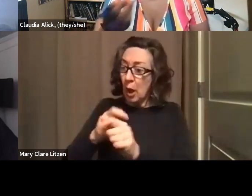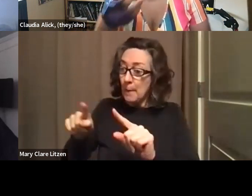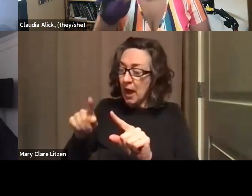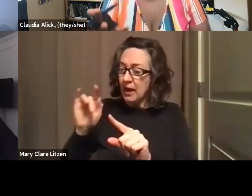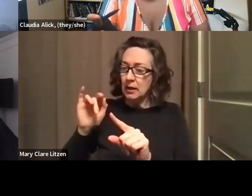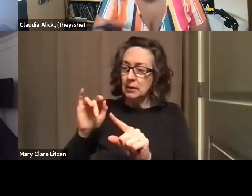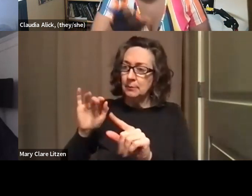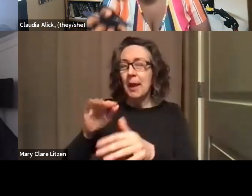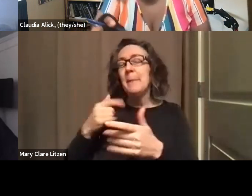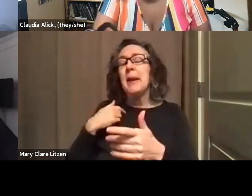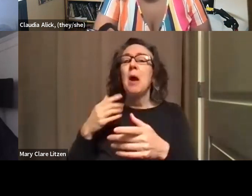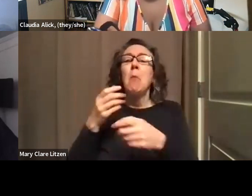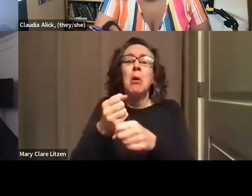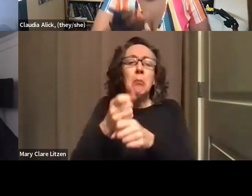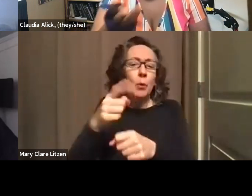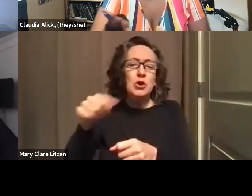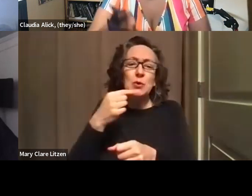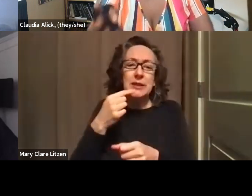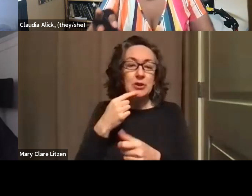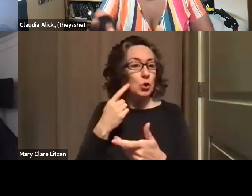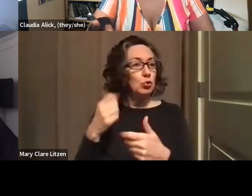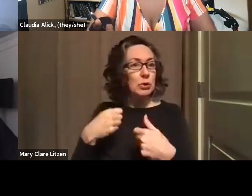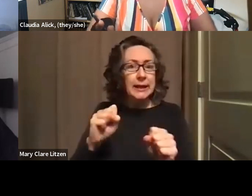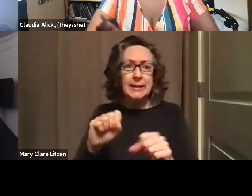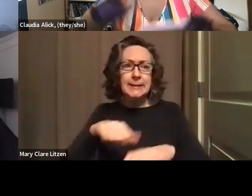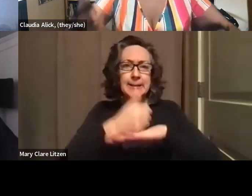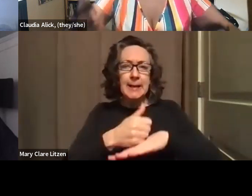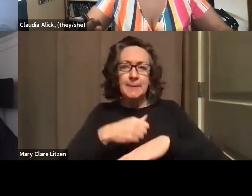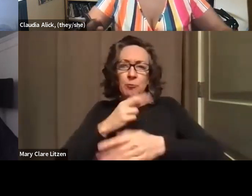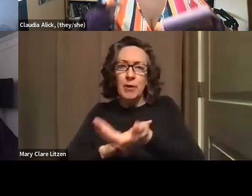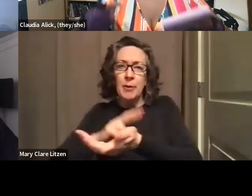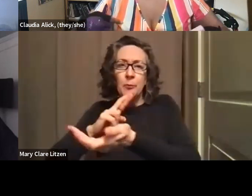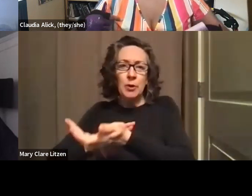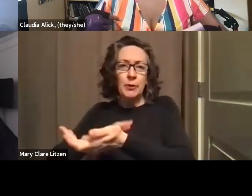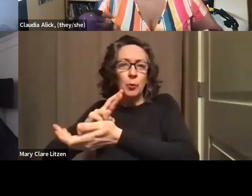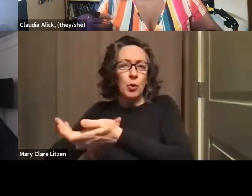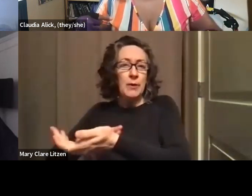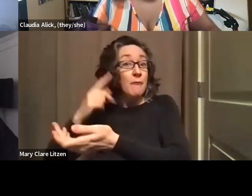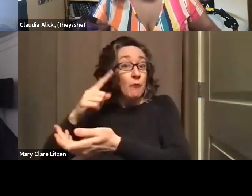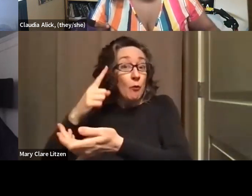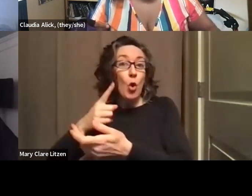to -- paraphrase creating a slower pace that is healthy for your body and possibly healthier